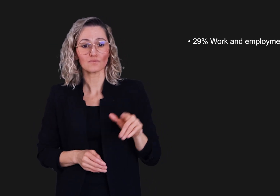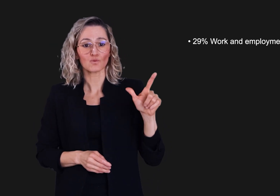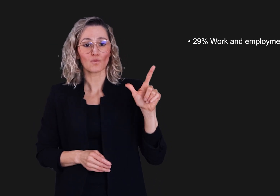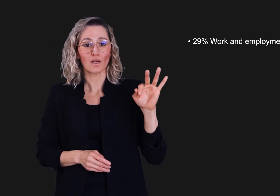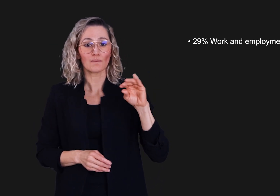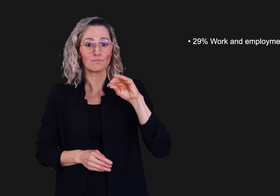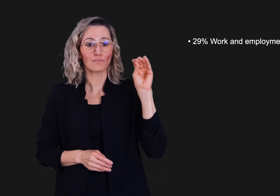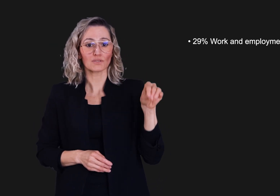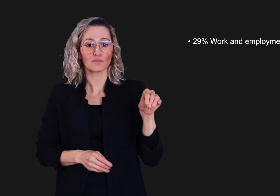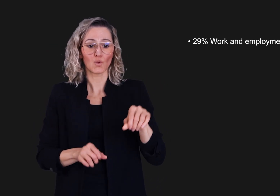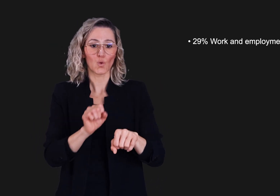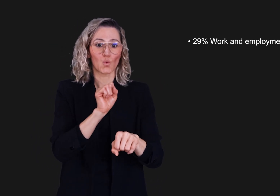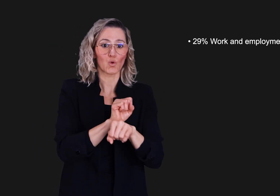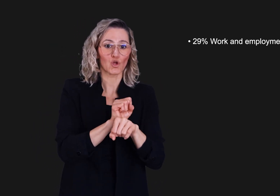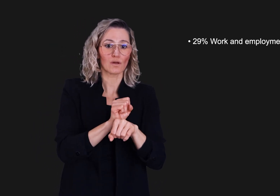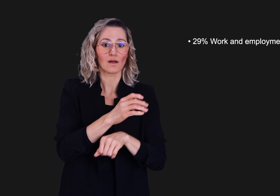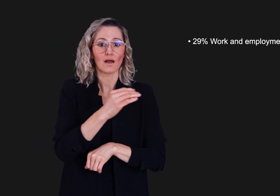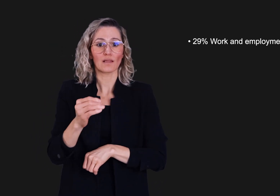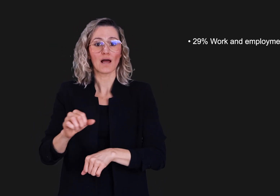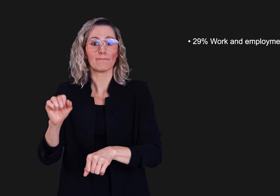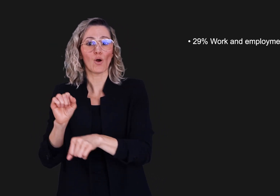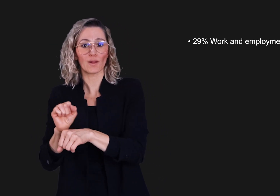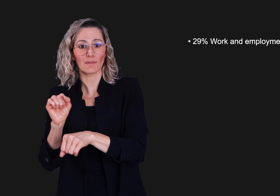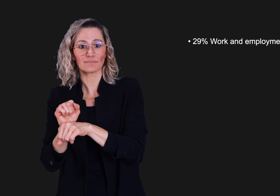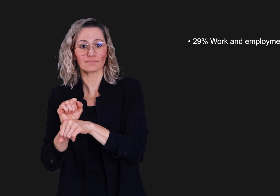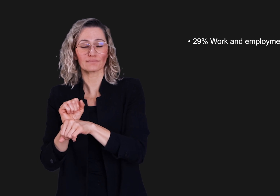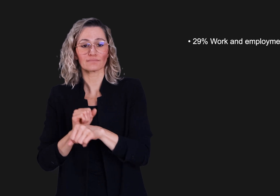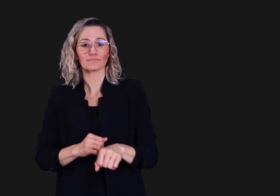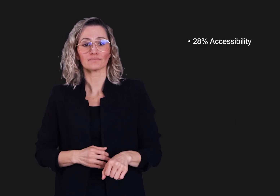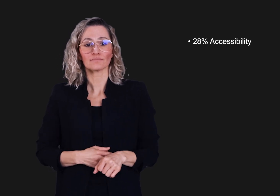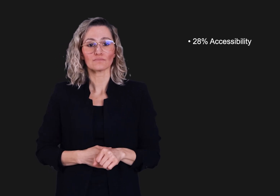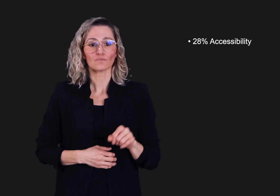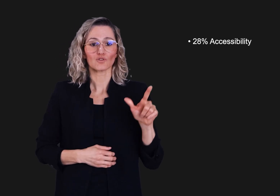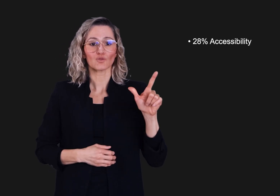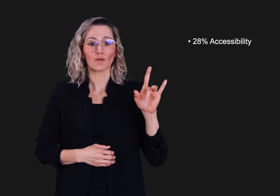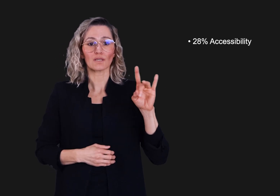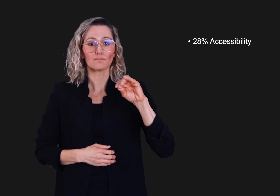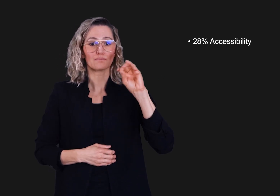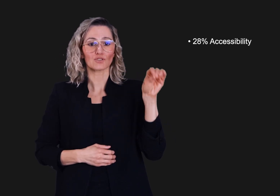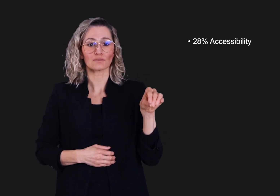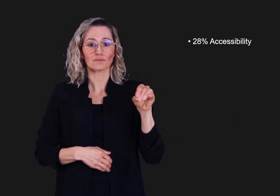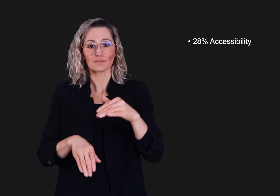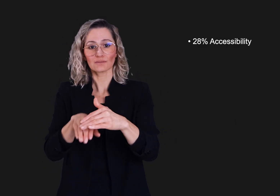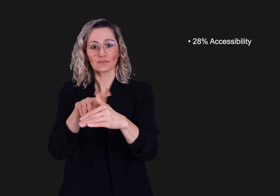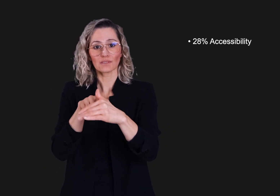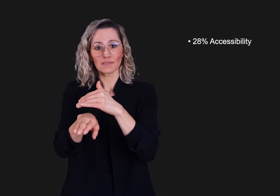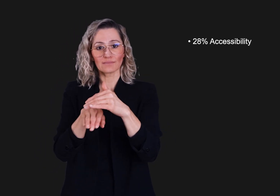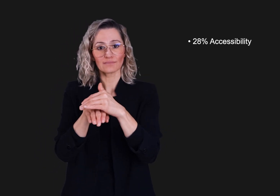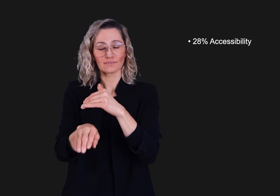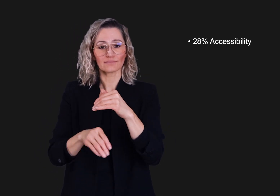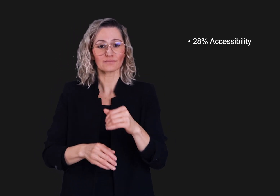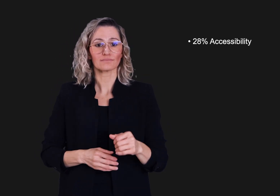• 29% Work and employment • 28% Accessibility